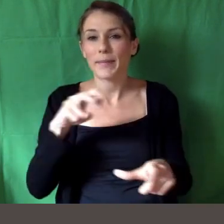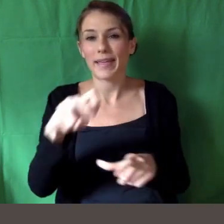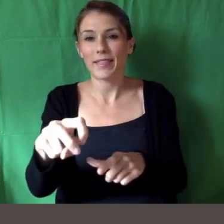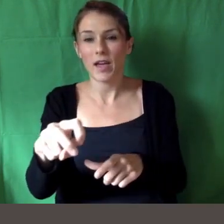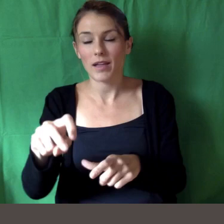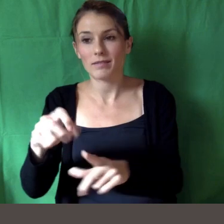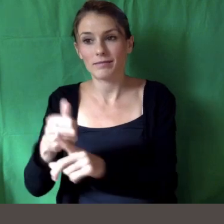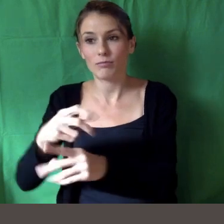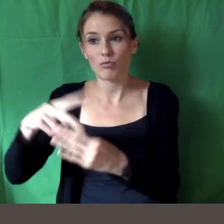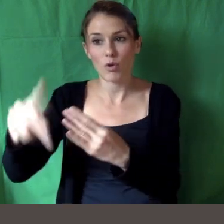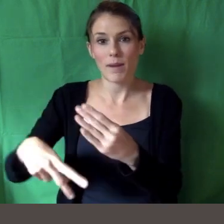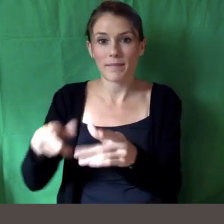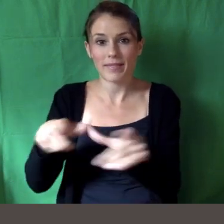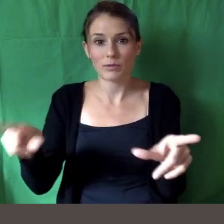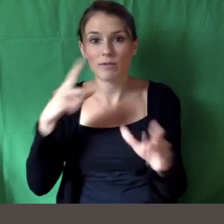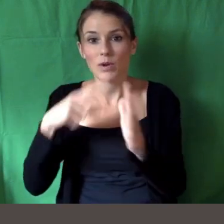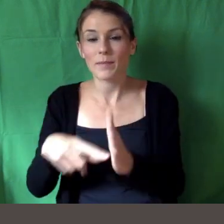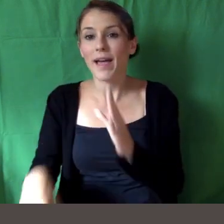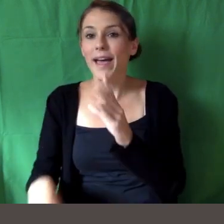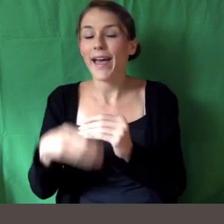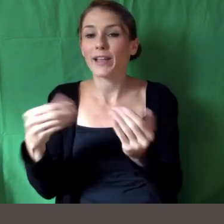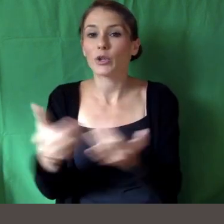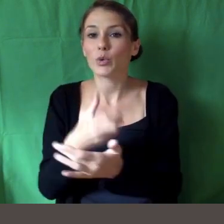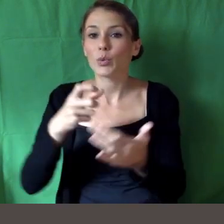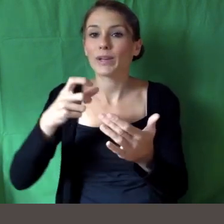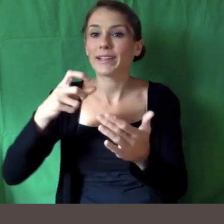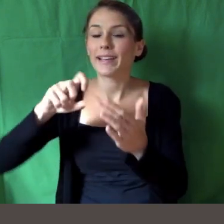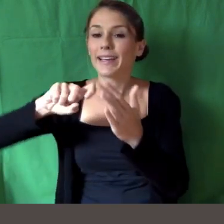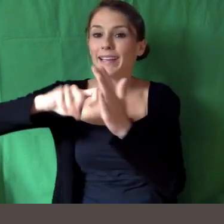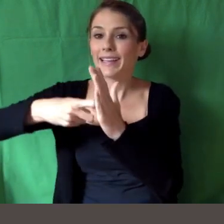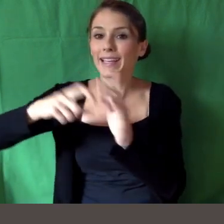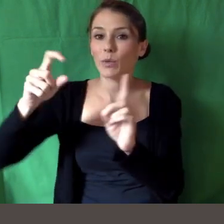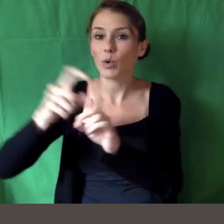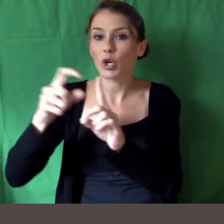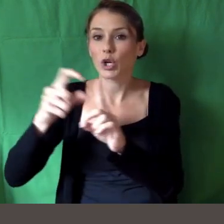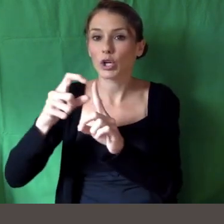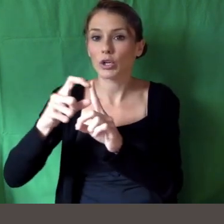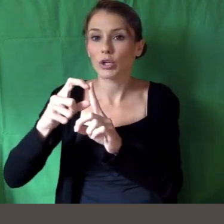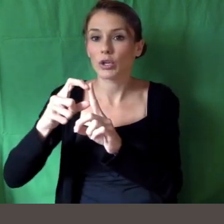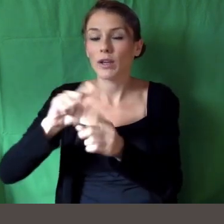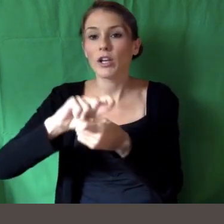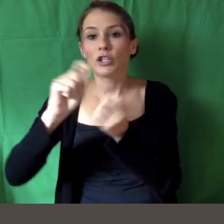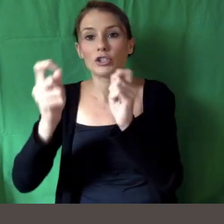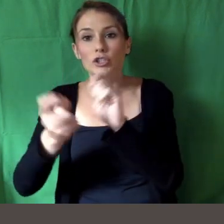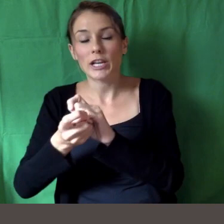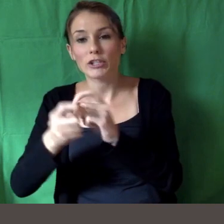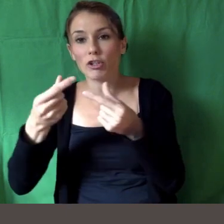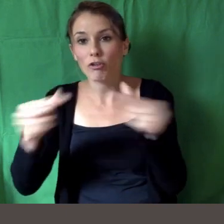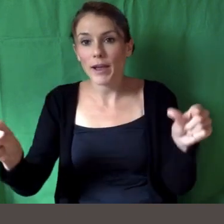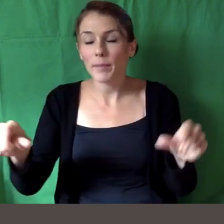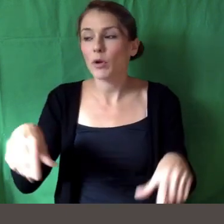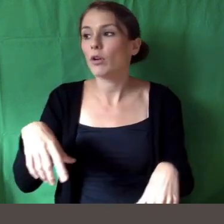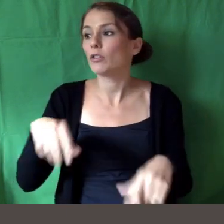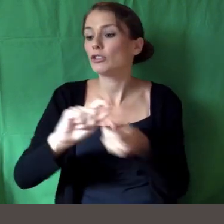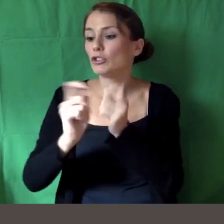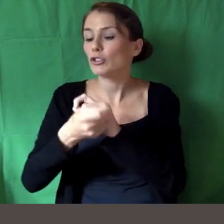language, adding a new keyword, the syntax, changing the grammar, then you will need a PEP.